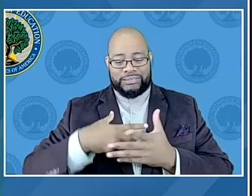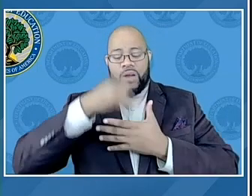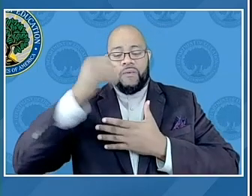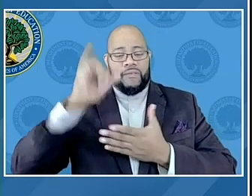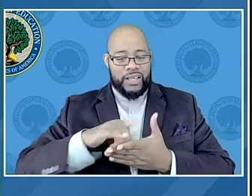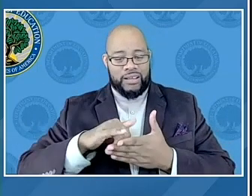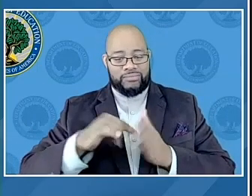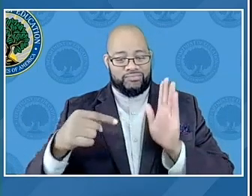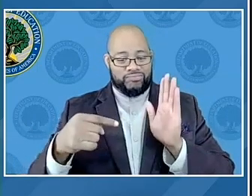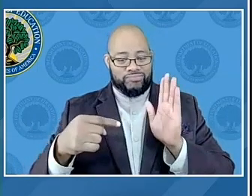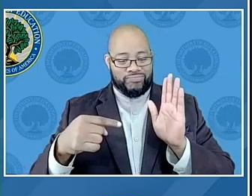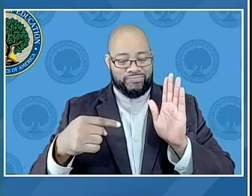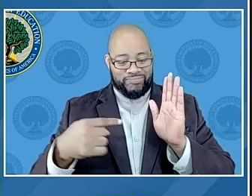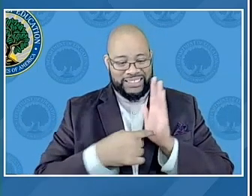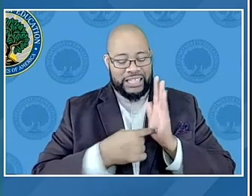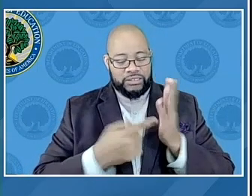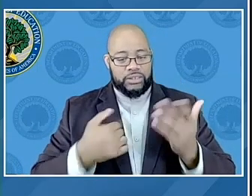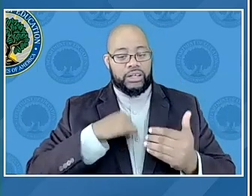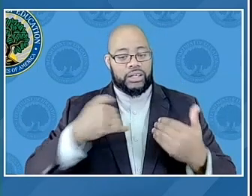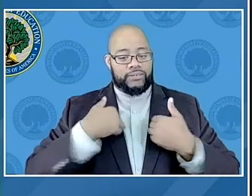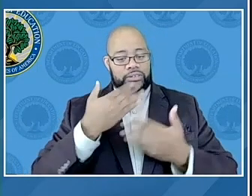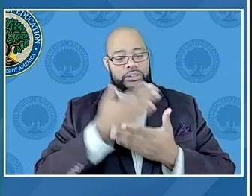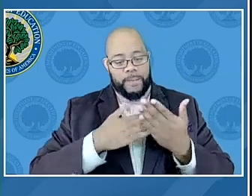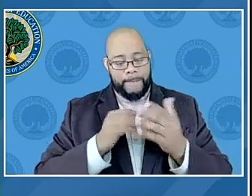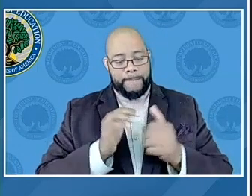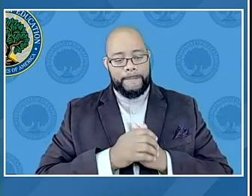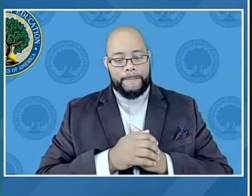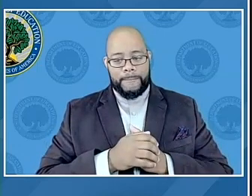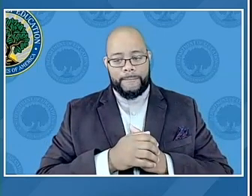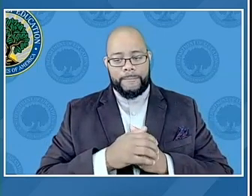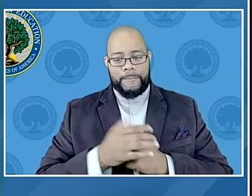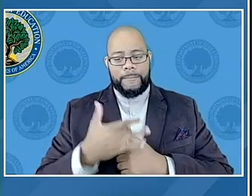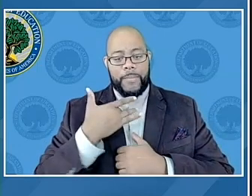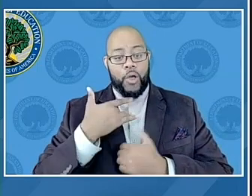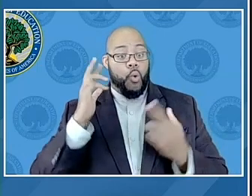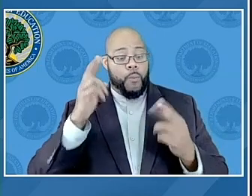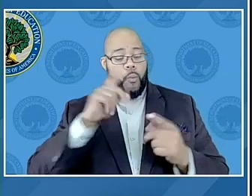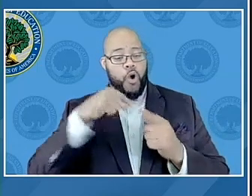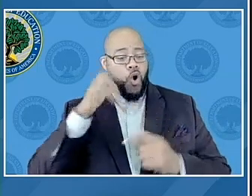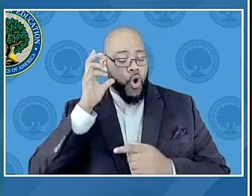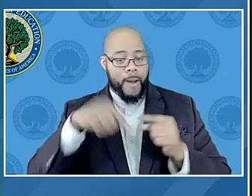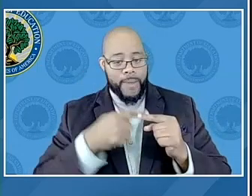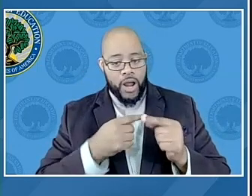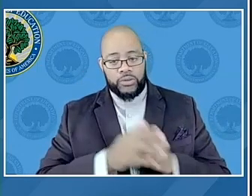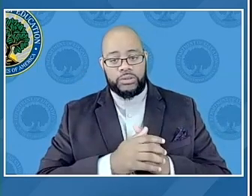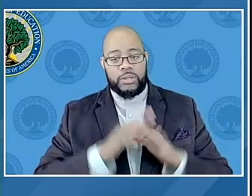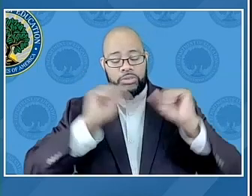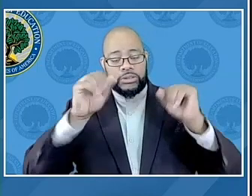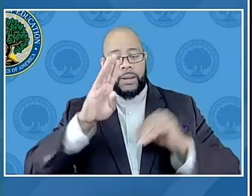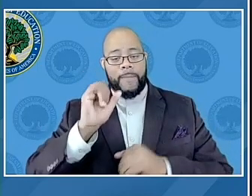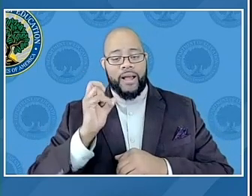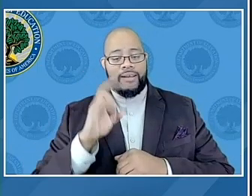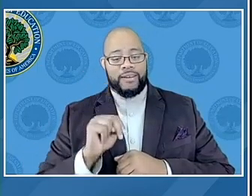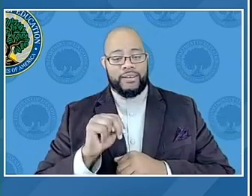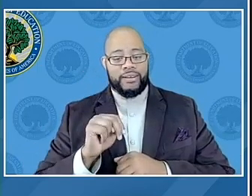I had some- I felt hopeful when I heard about President Biden's SAVE payment plan,